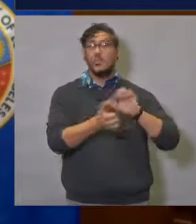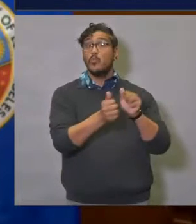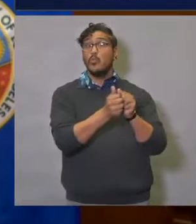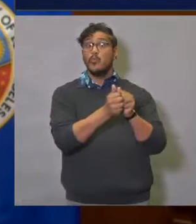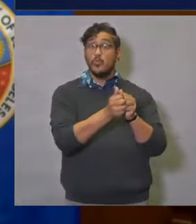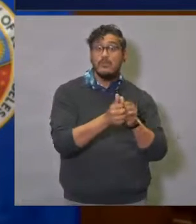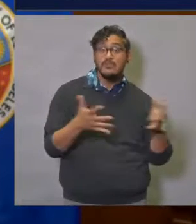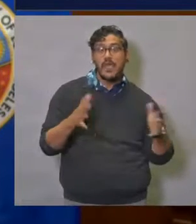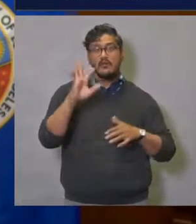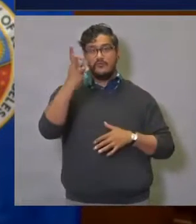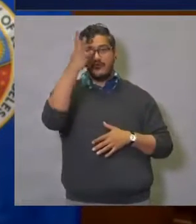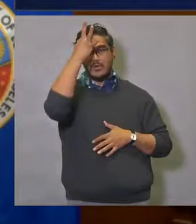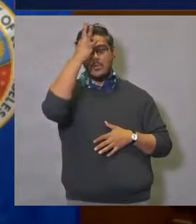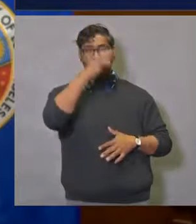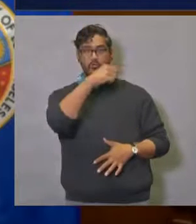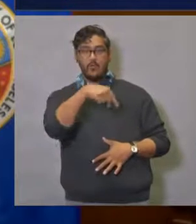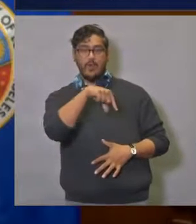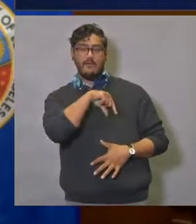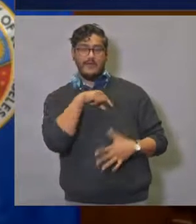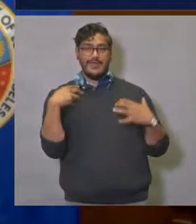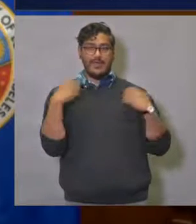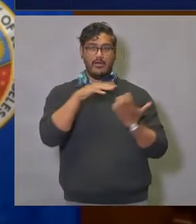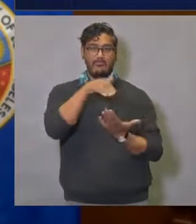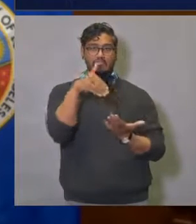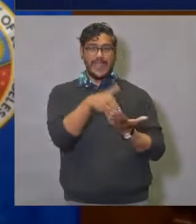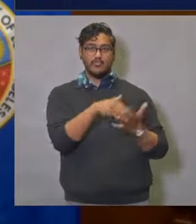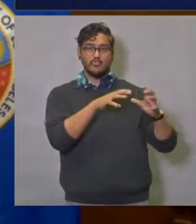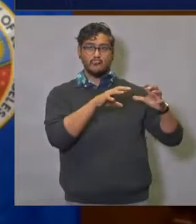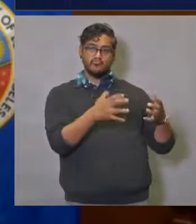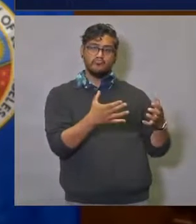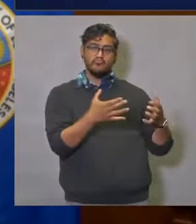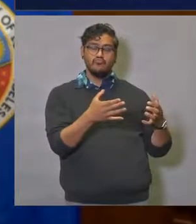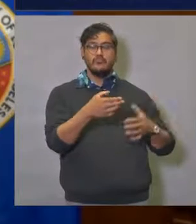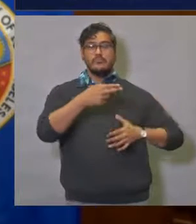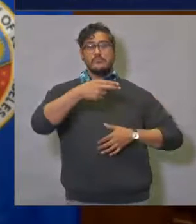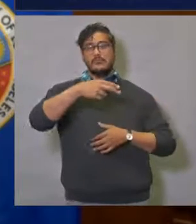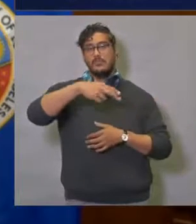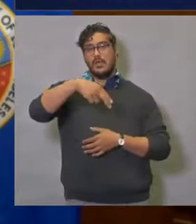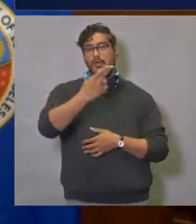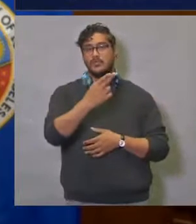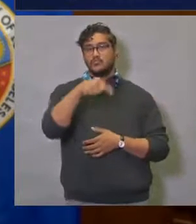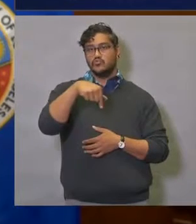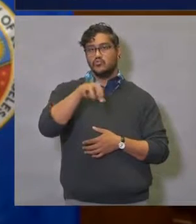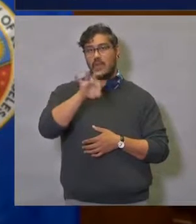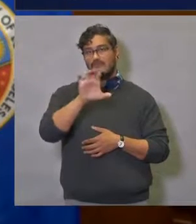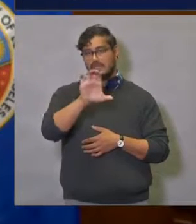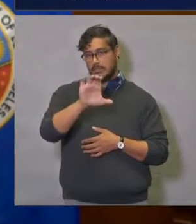THIS WOULD SIMPLY WOULD NOT BE POSSIBLE WITHOUT OUR FEDERALLY